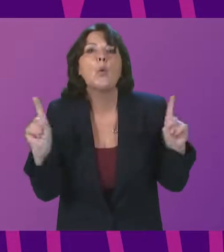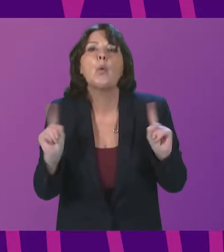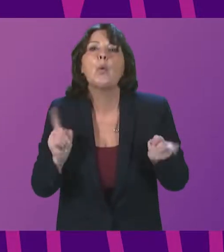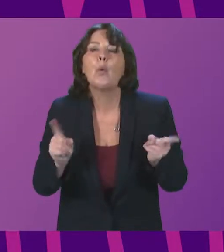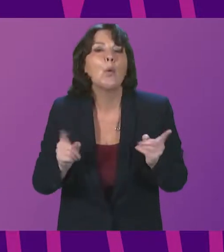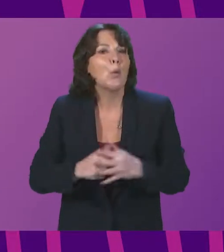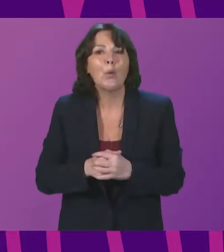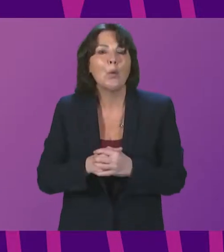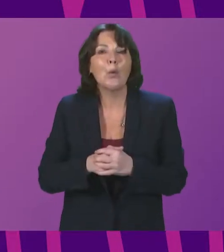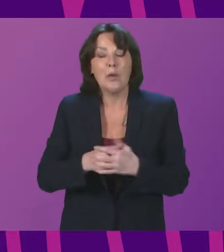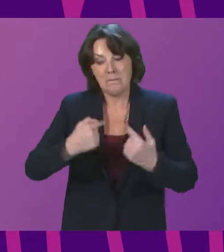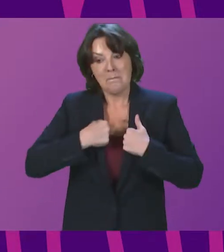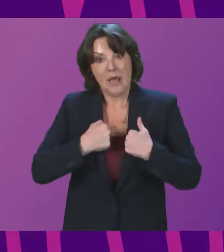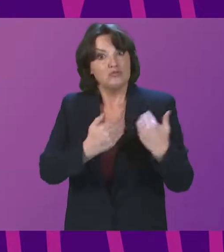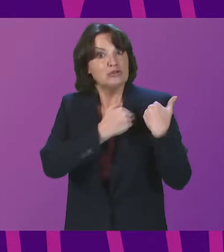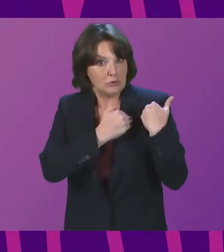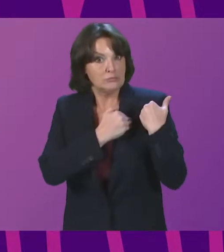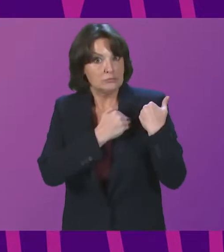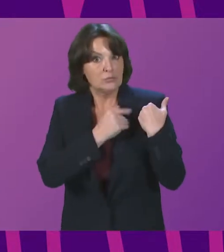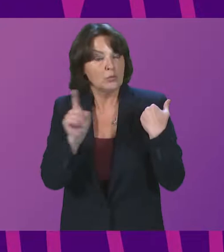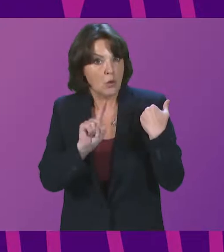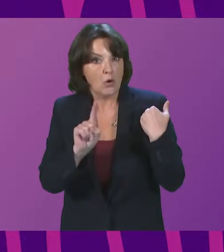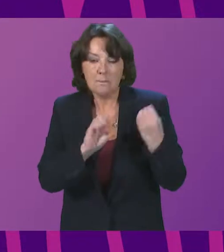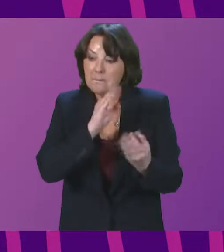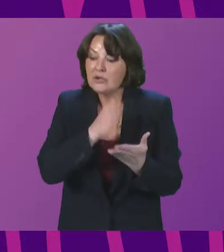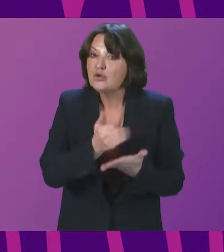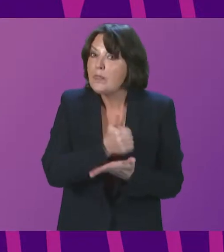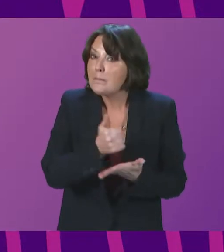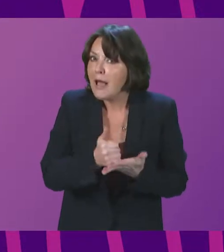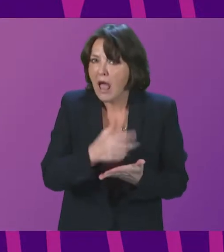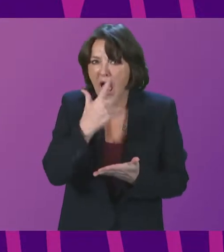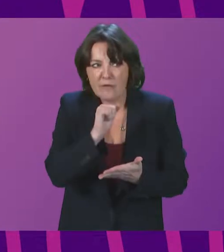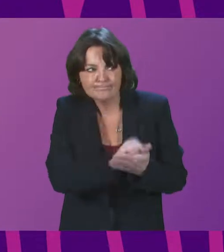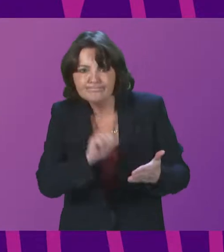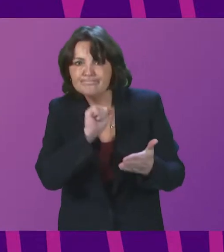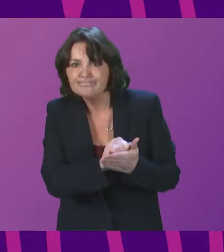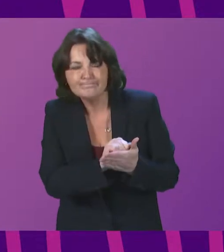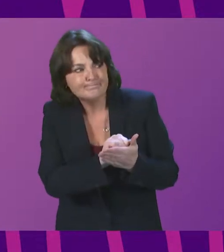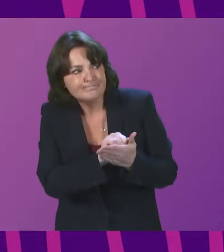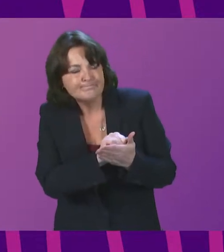I have a duty to ensure that the bank has the right leadership in place and can continue